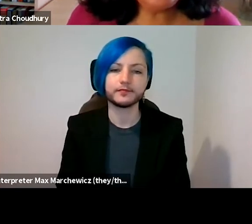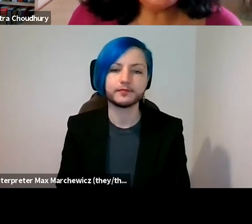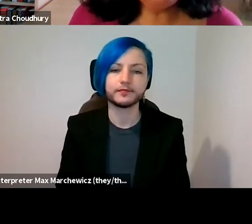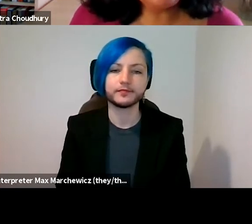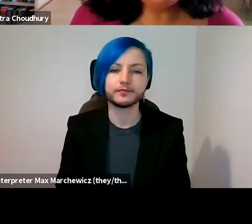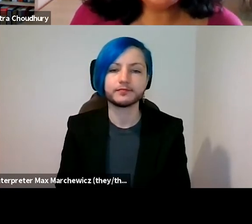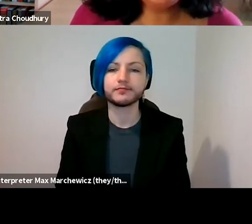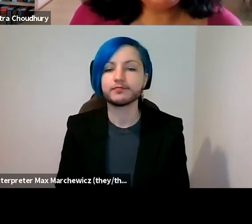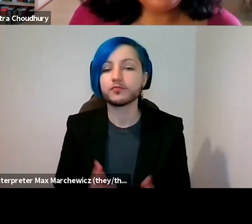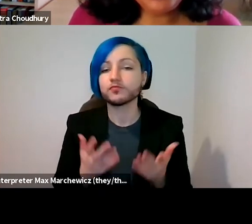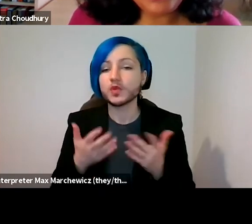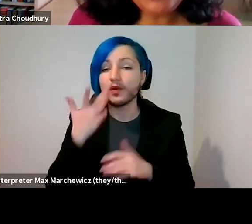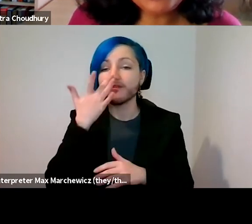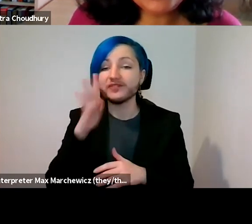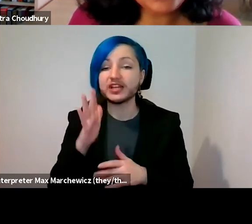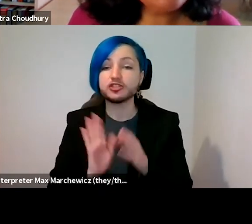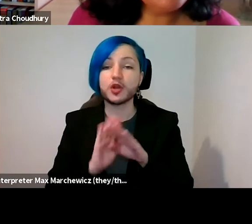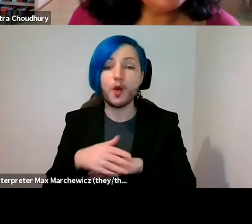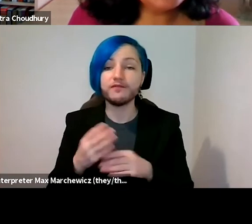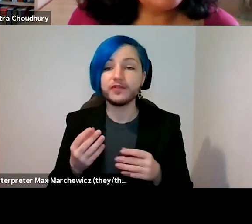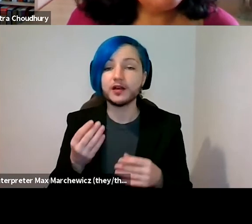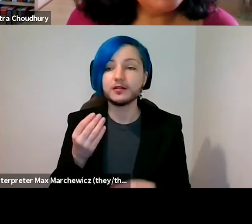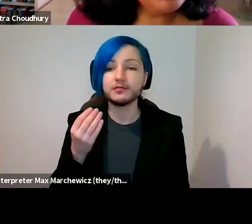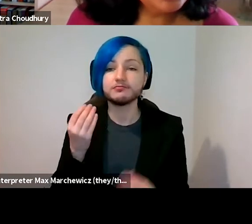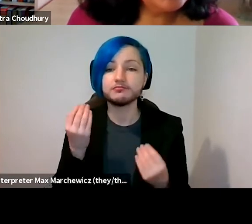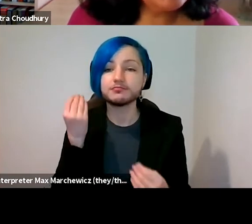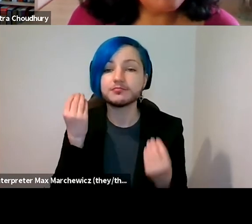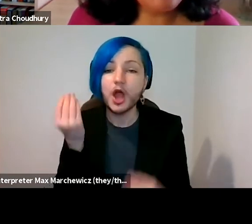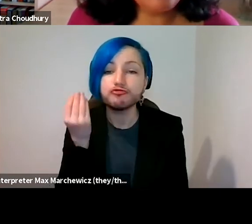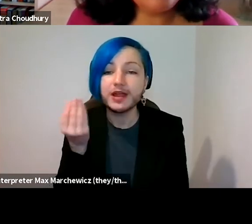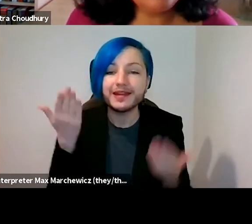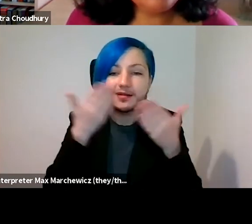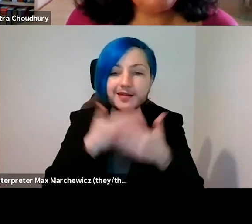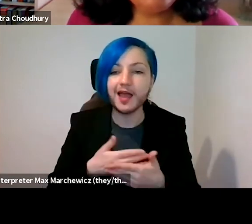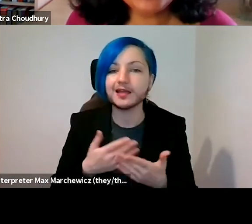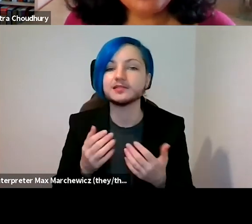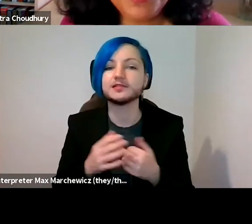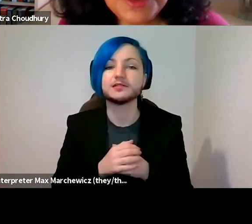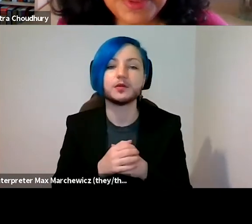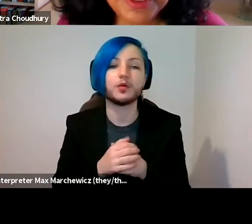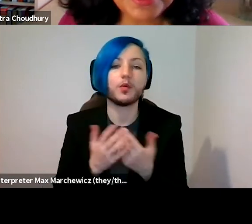fiction about the Arabian Nights, some the fables of Pilpay, or the fables of Pijpay,